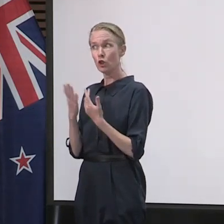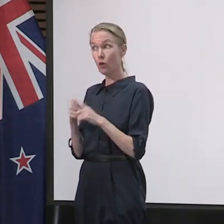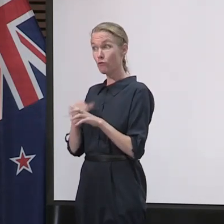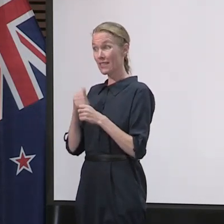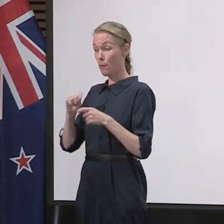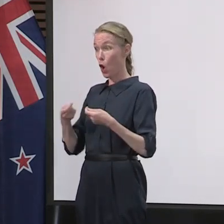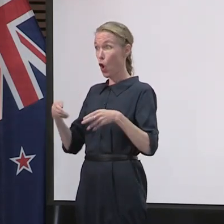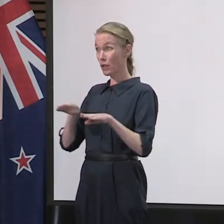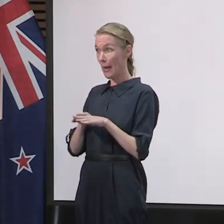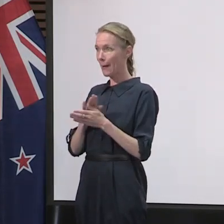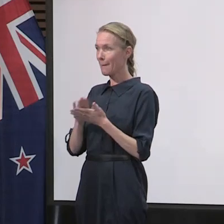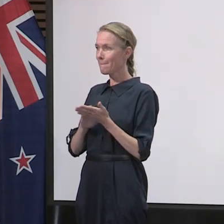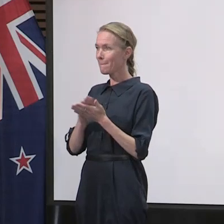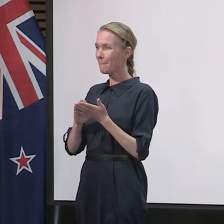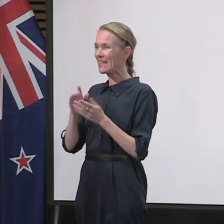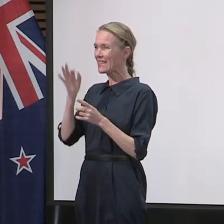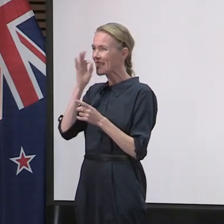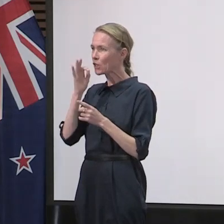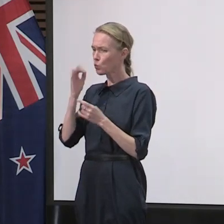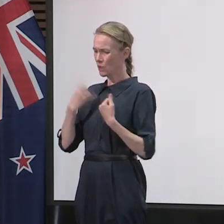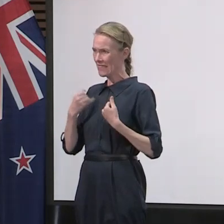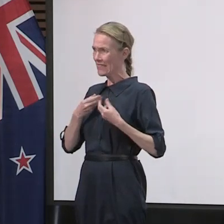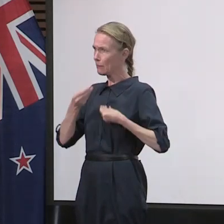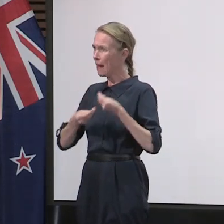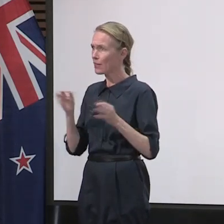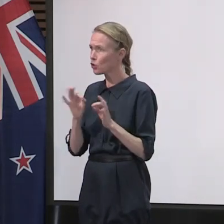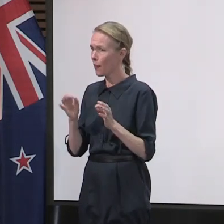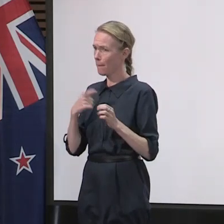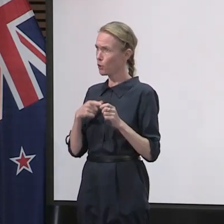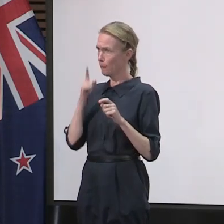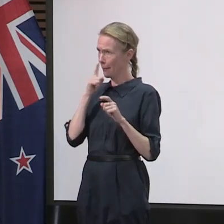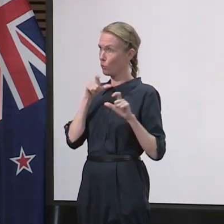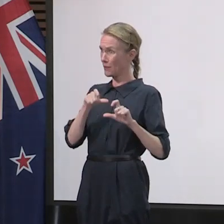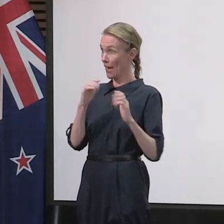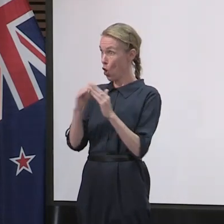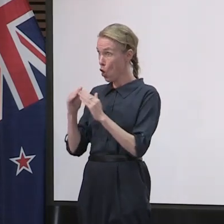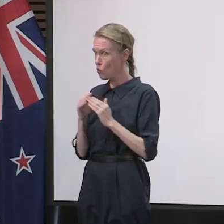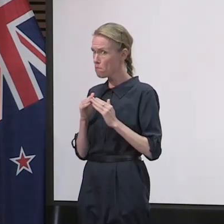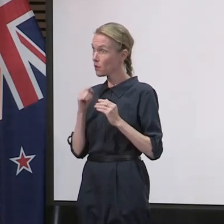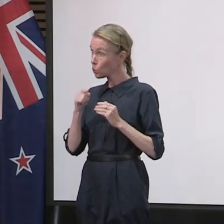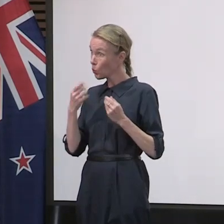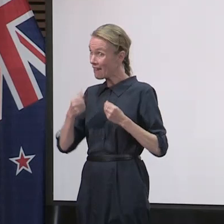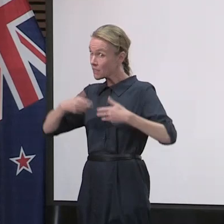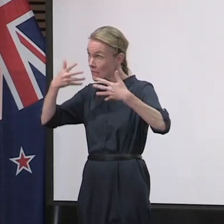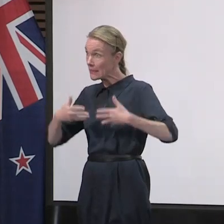STIs. How can we capitalise on that extraordinary period of time, to cap further transmissions?